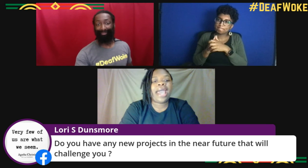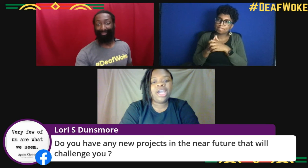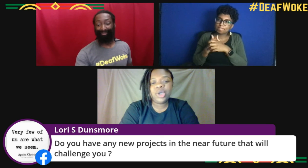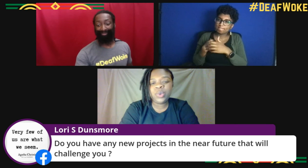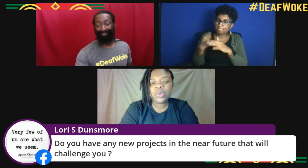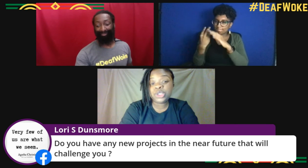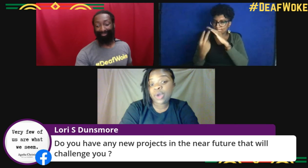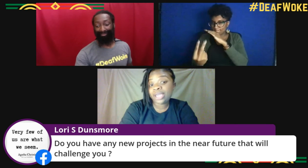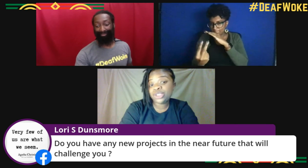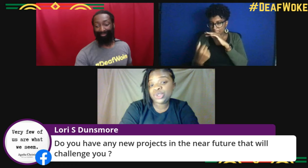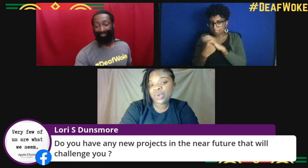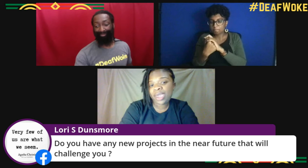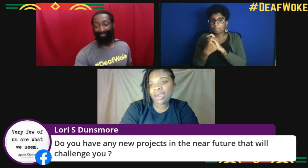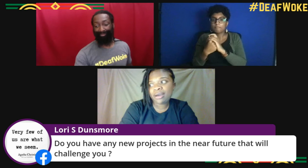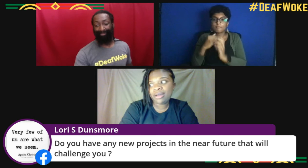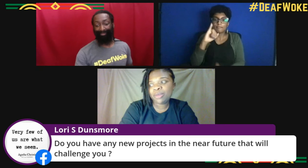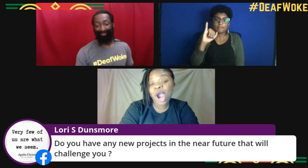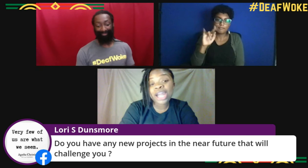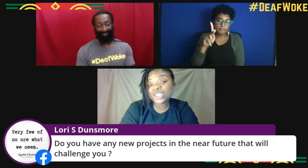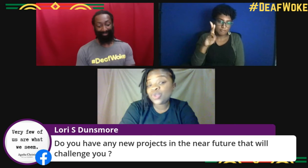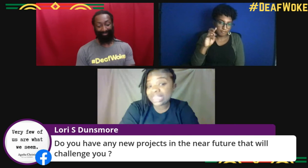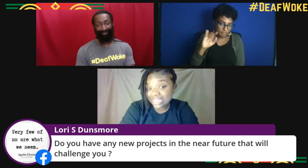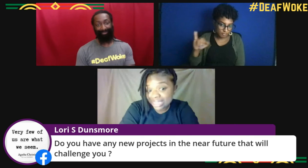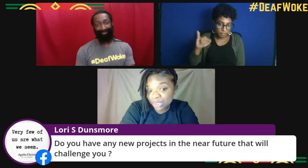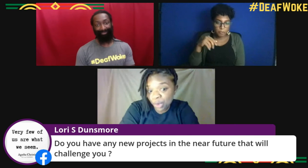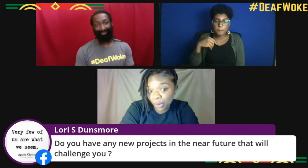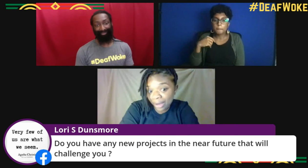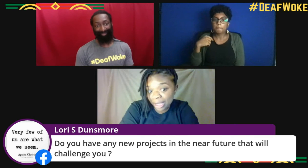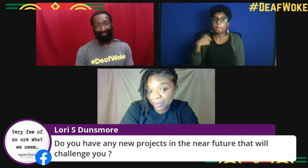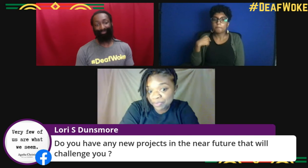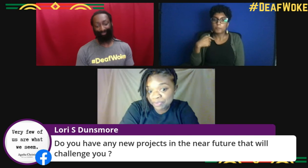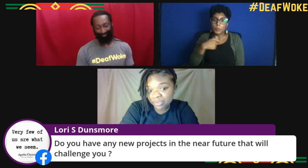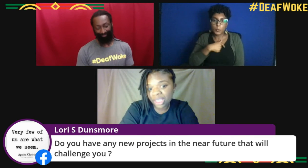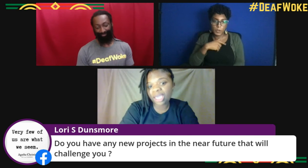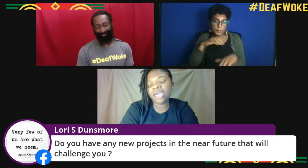at Ikouii we try to do a artist residency program